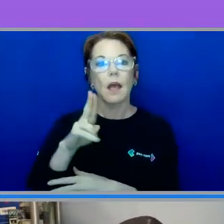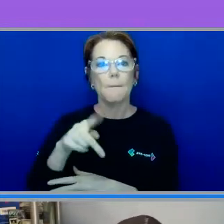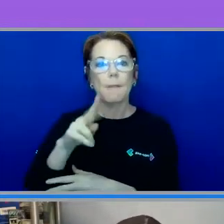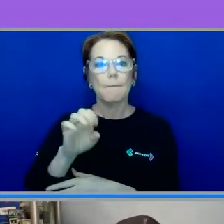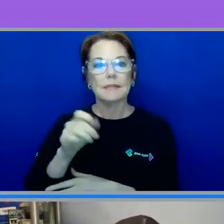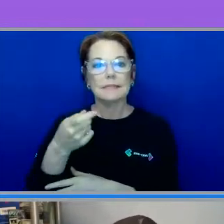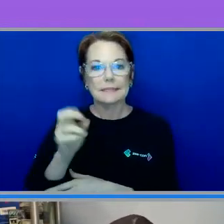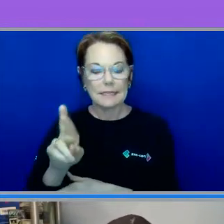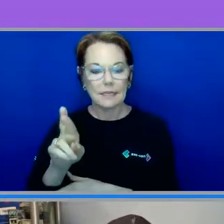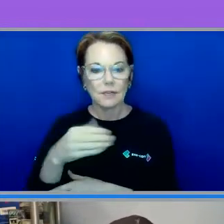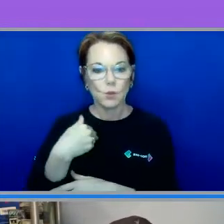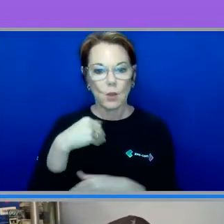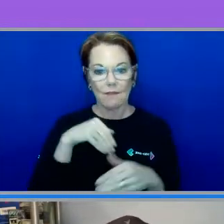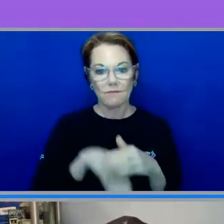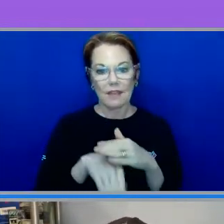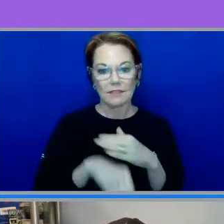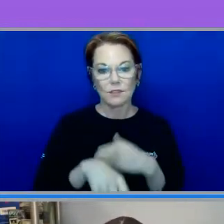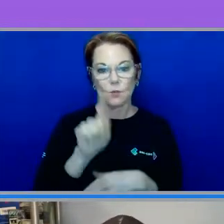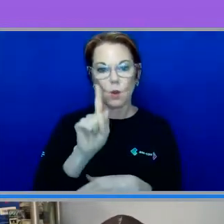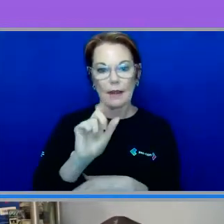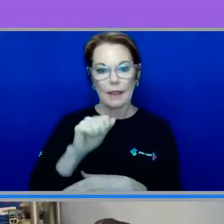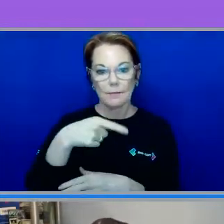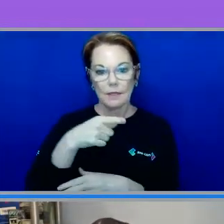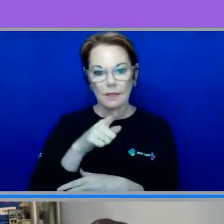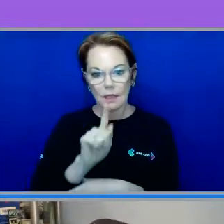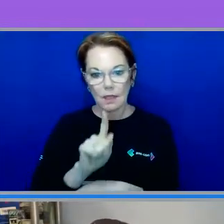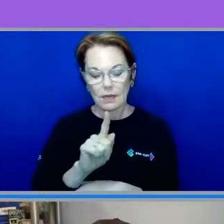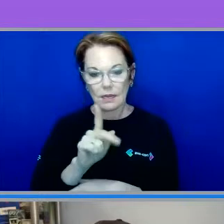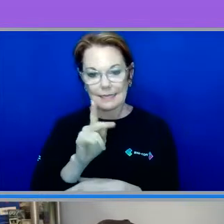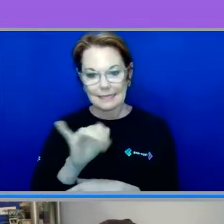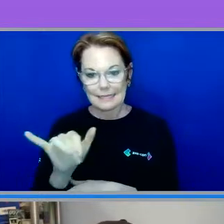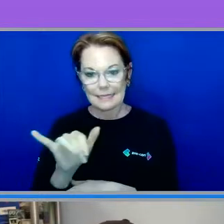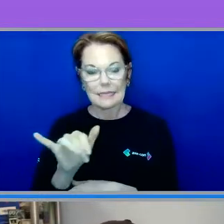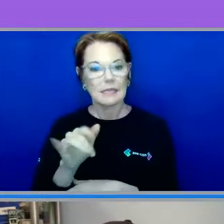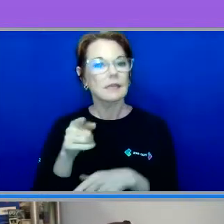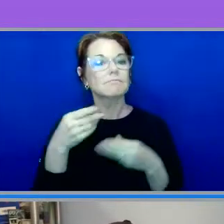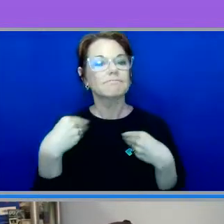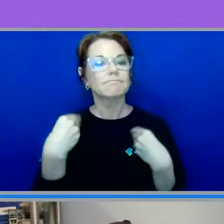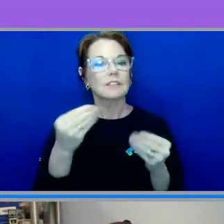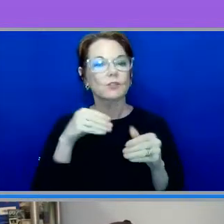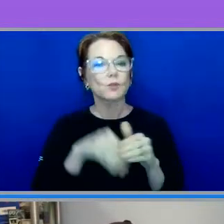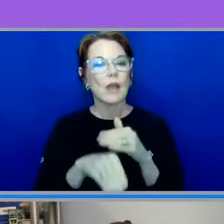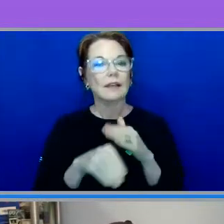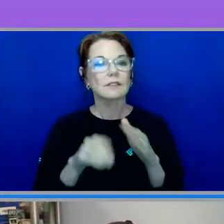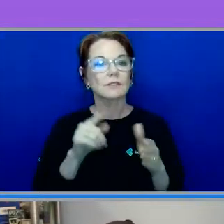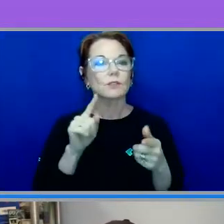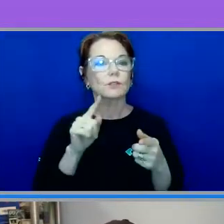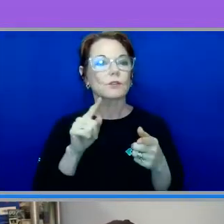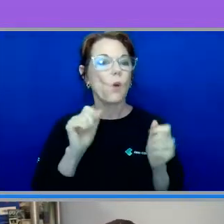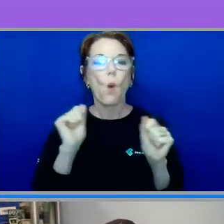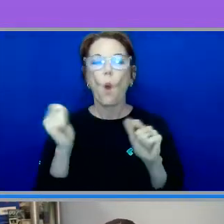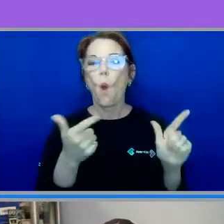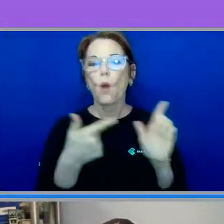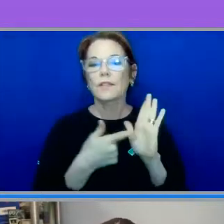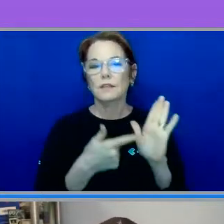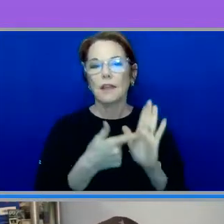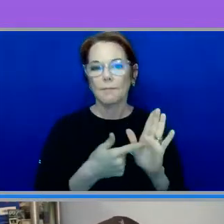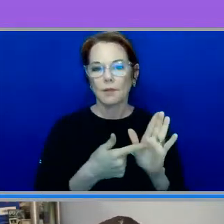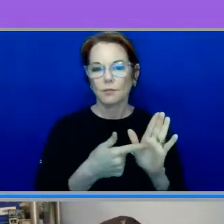WebDriver IO and you get access to one API key, which gives you access to all of the features